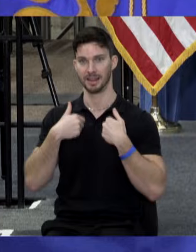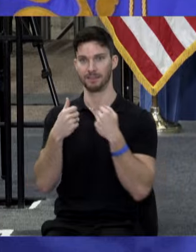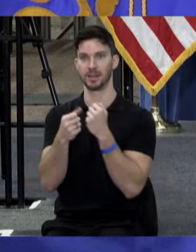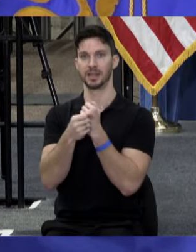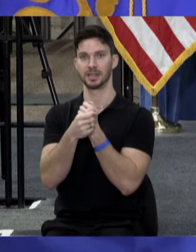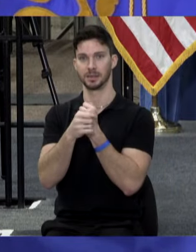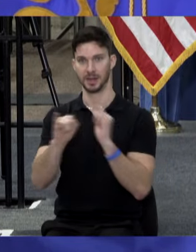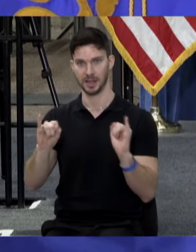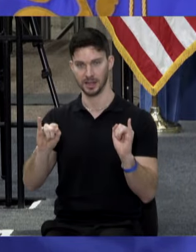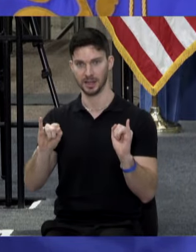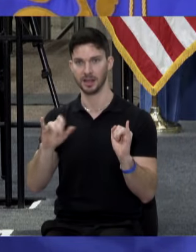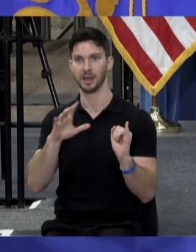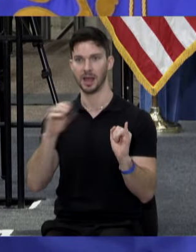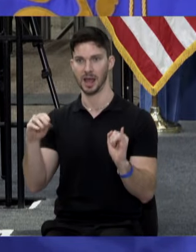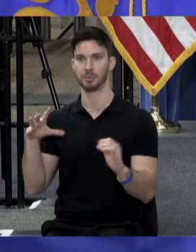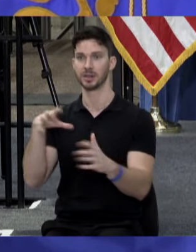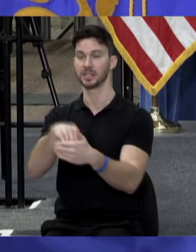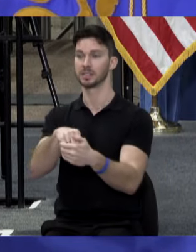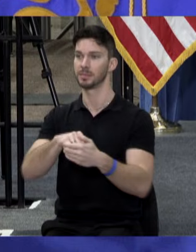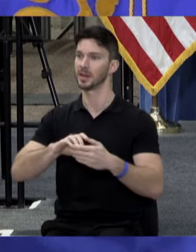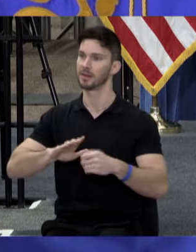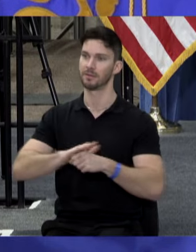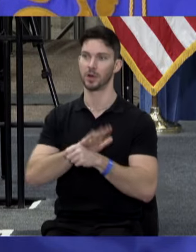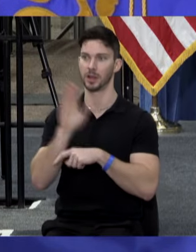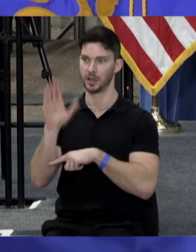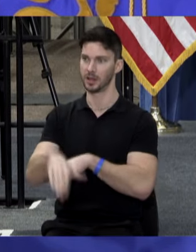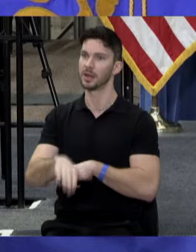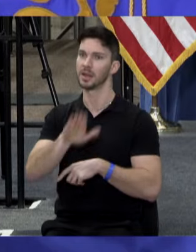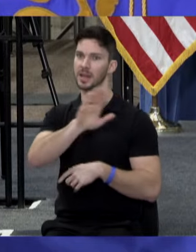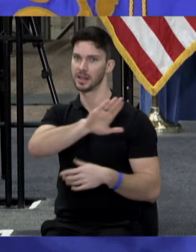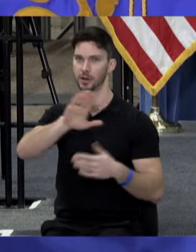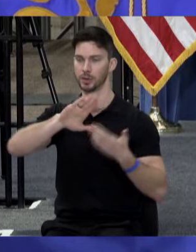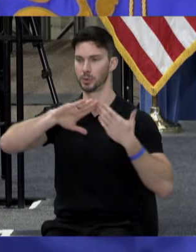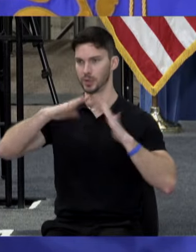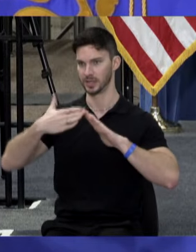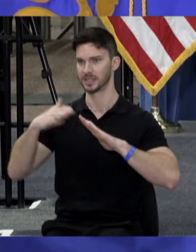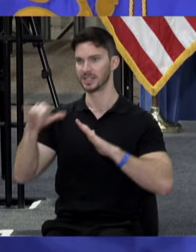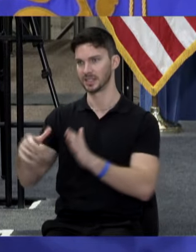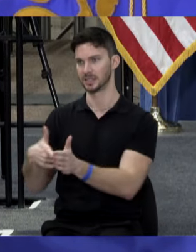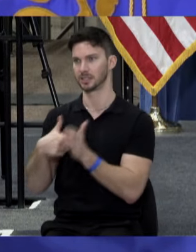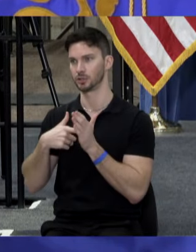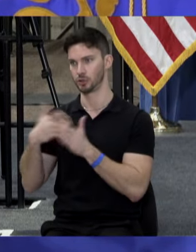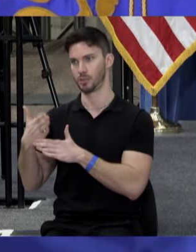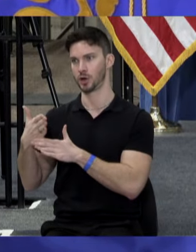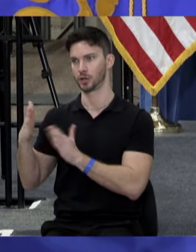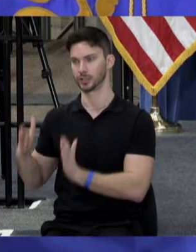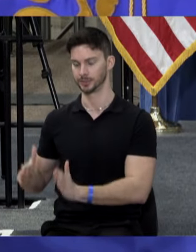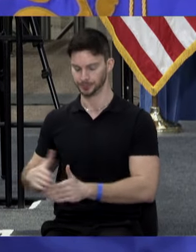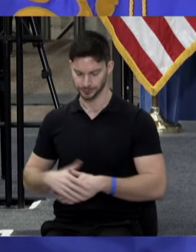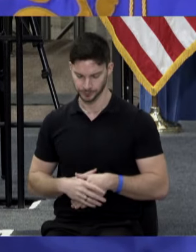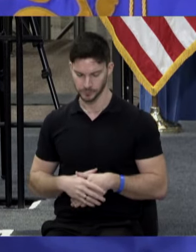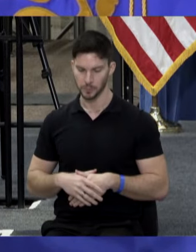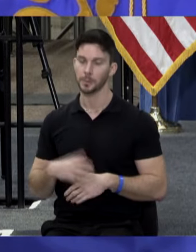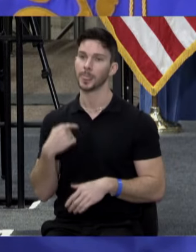to participate fully in their communities. They are essential partners. We must do what we can to